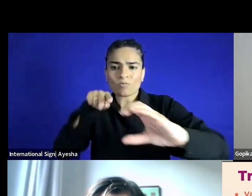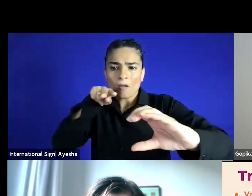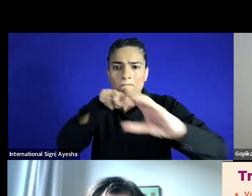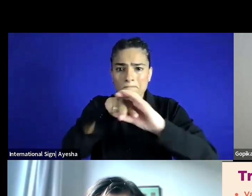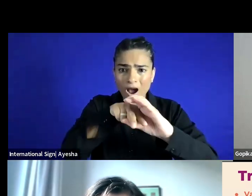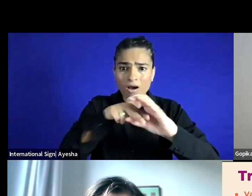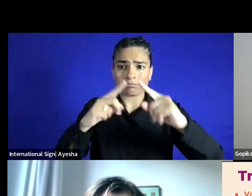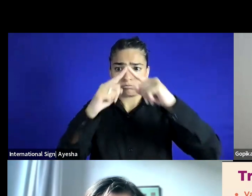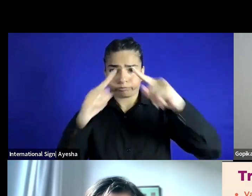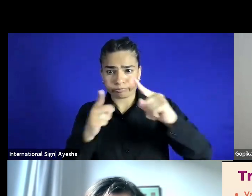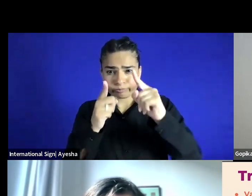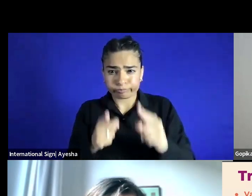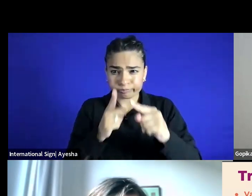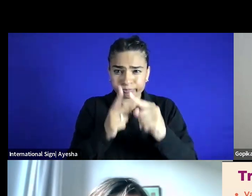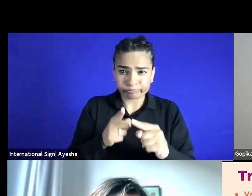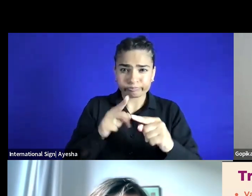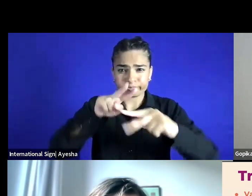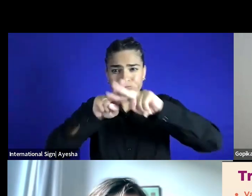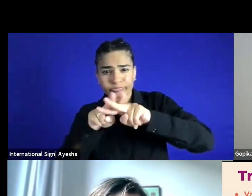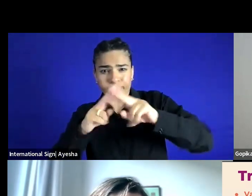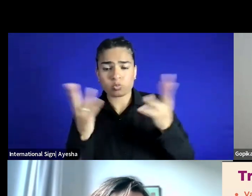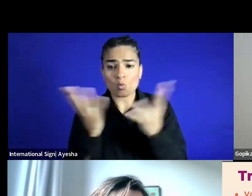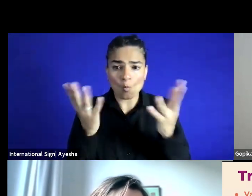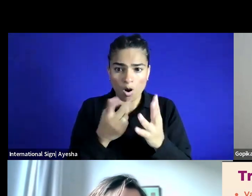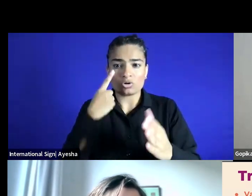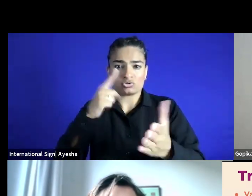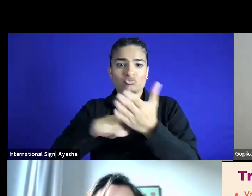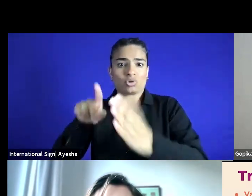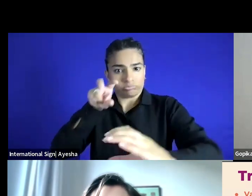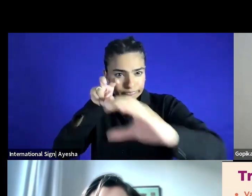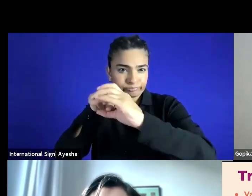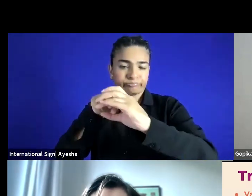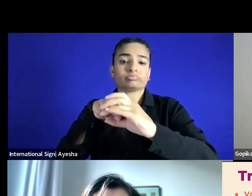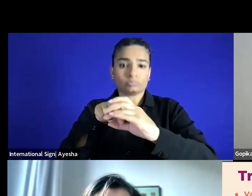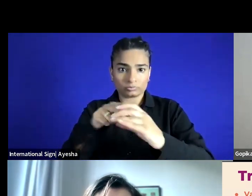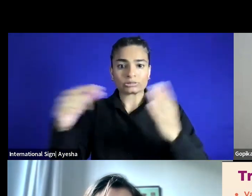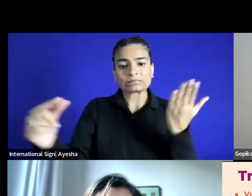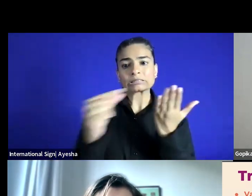Make arrangements for a SIM card or eSIM. It's also always good to check that in advance.